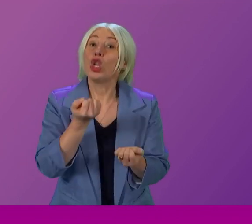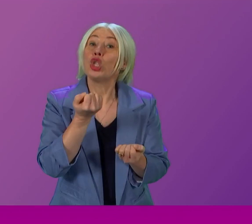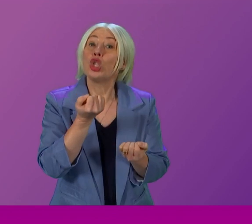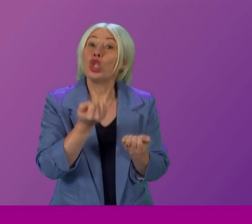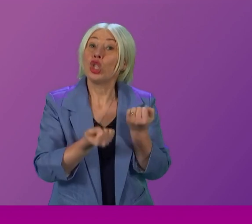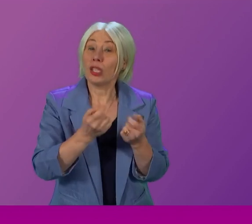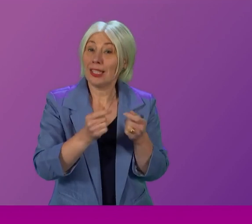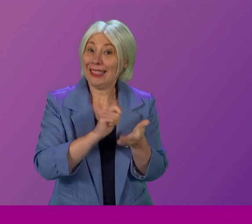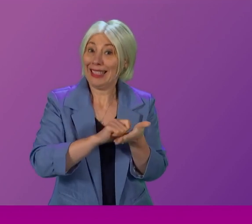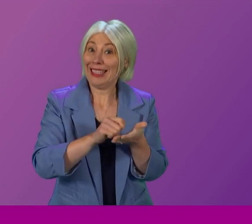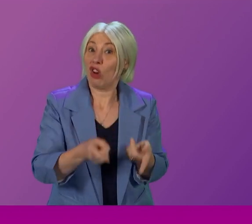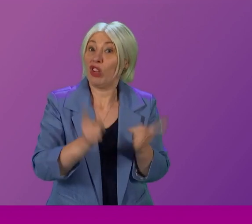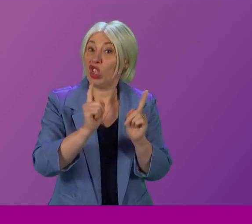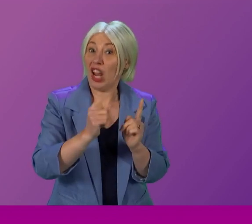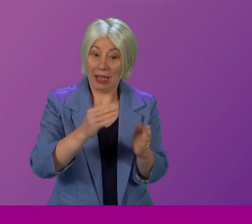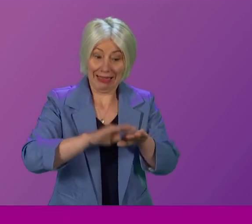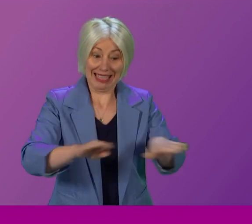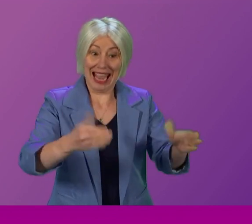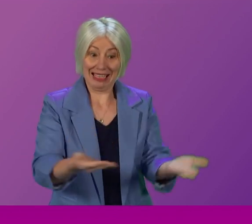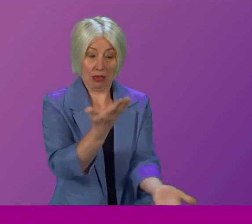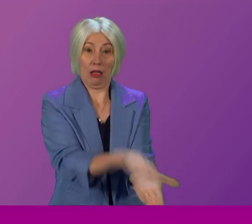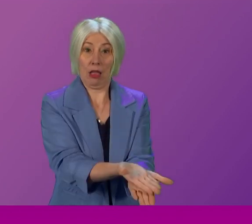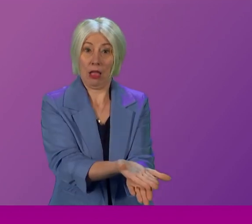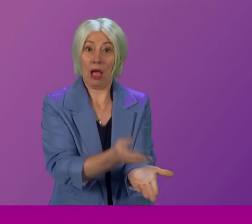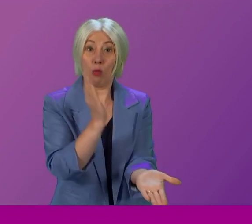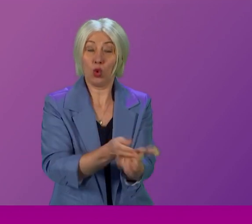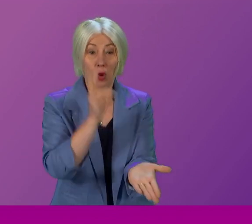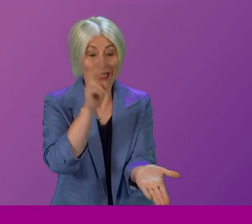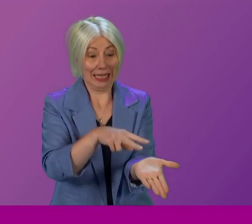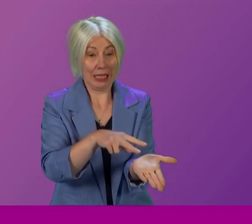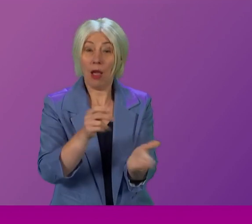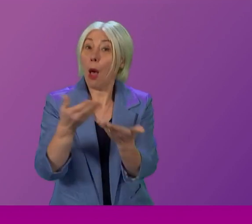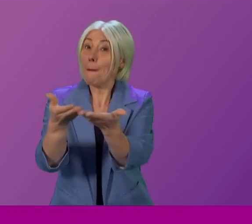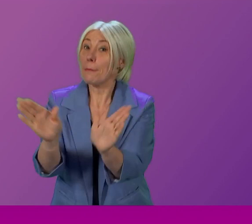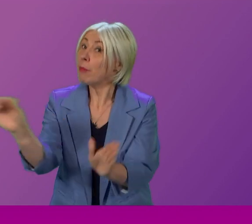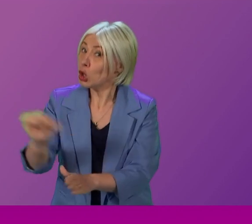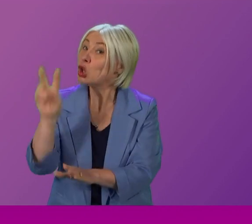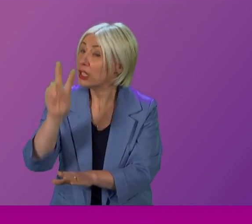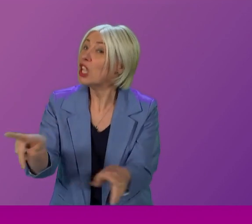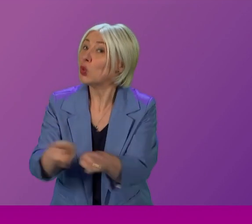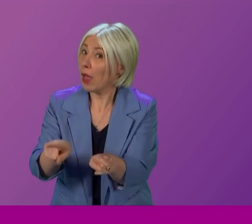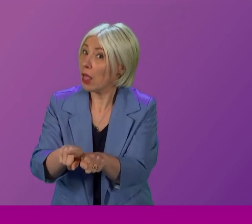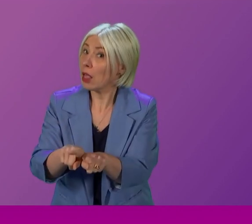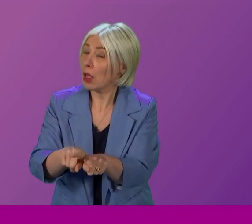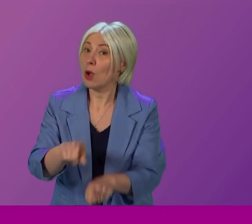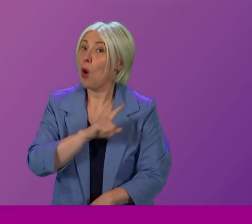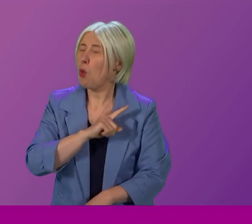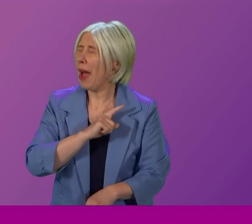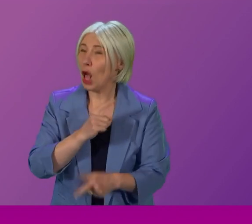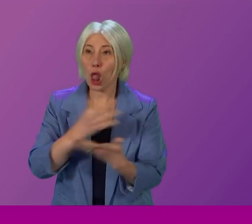desk, and I assume that the First Minister will have seen it. The public deserve to see it, because there are still so many unanswered questions.